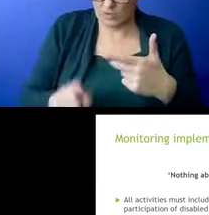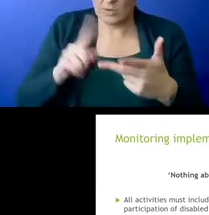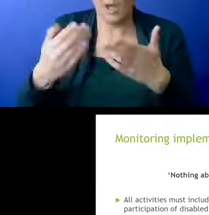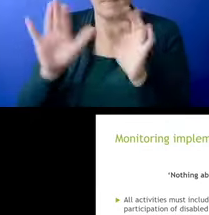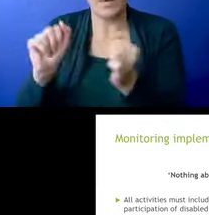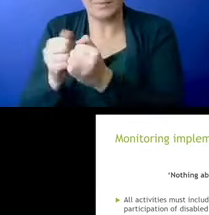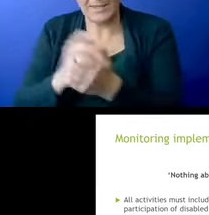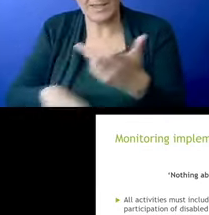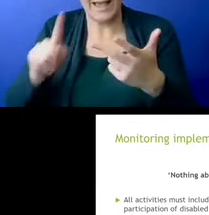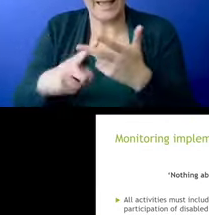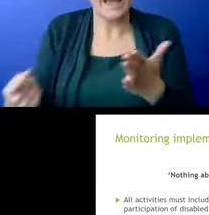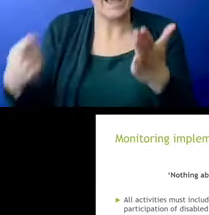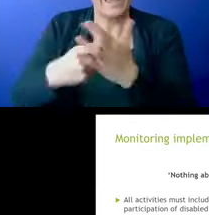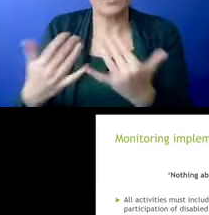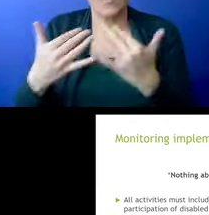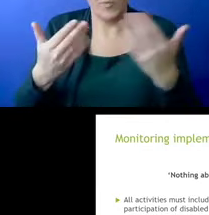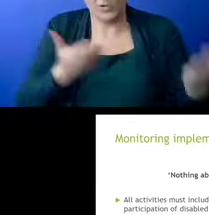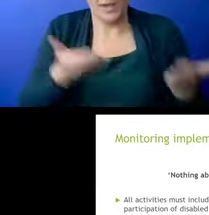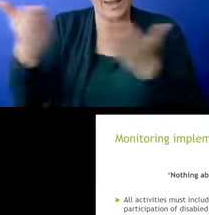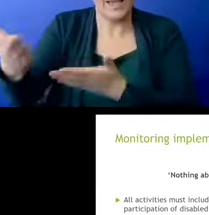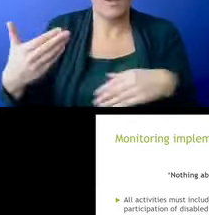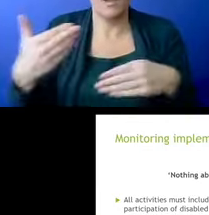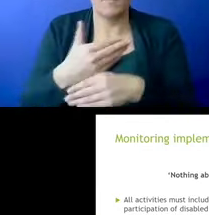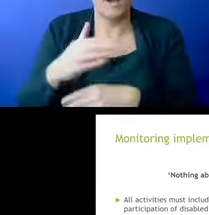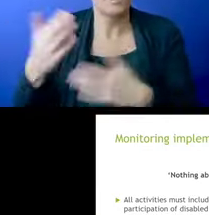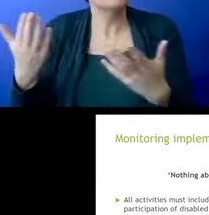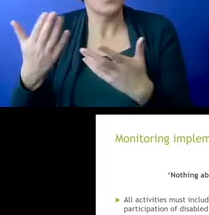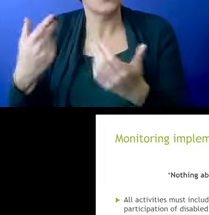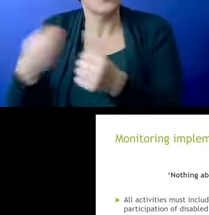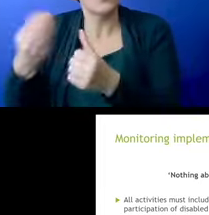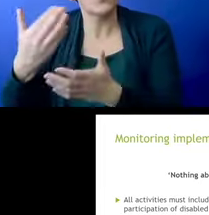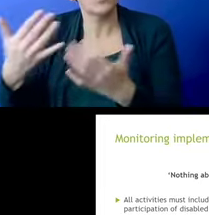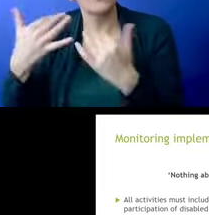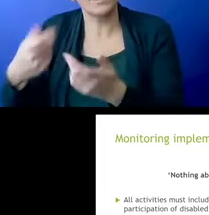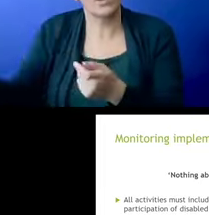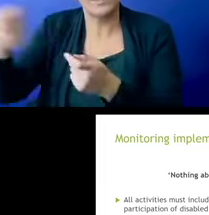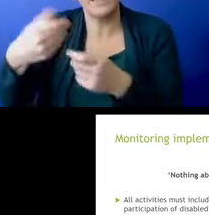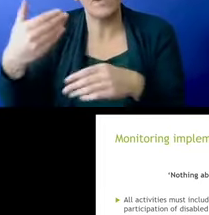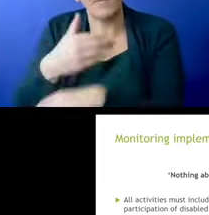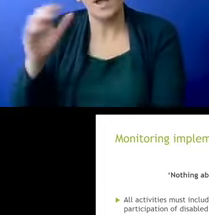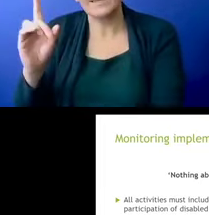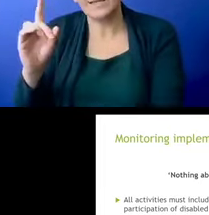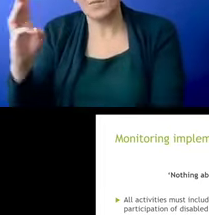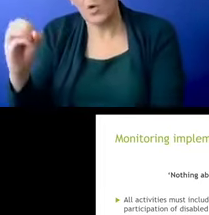and additional information provided by DPOs, for example, and monitoring bodies through shadow reports,